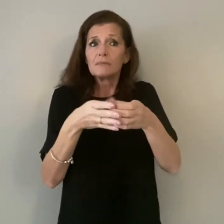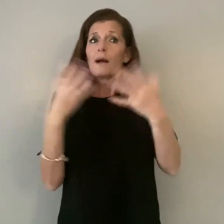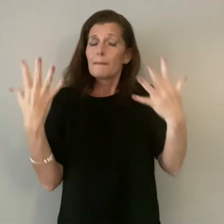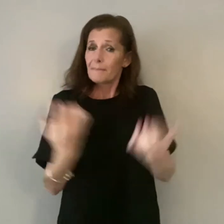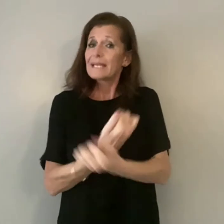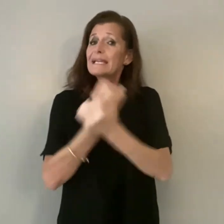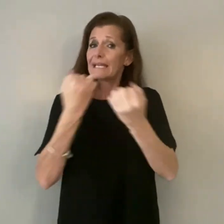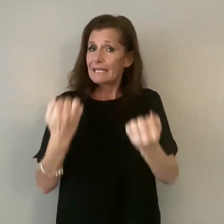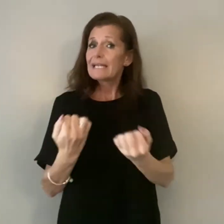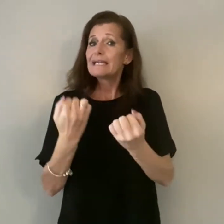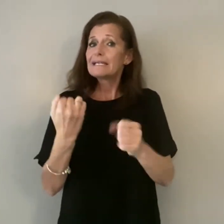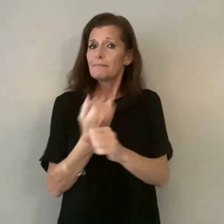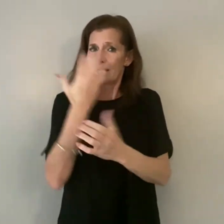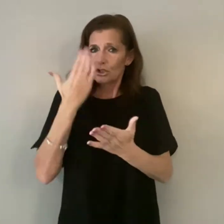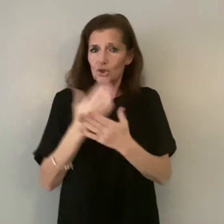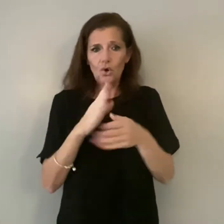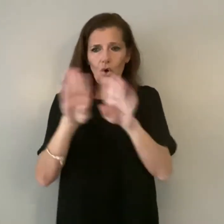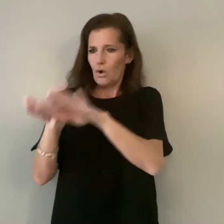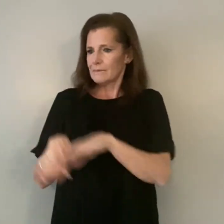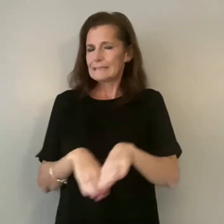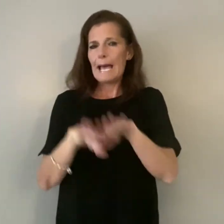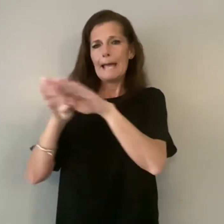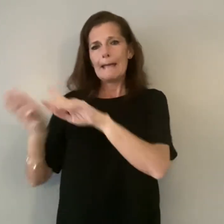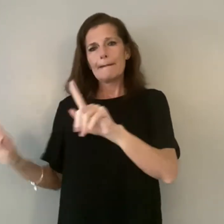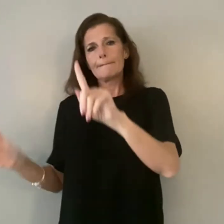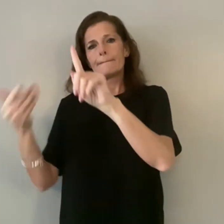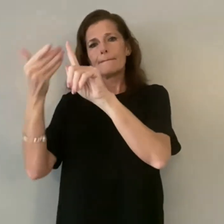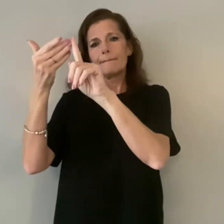and has been powerful in ensuring that we're all on the same page,